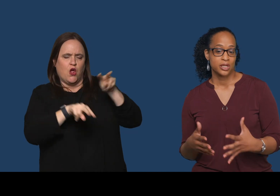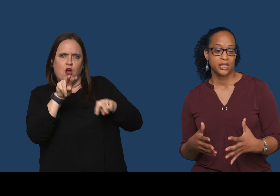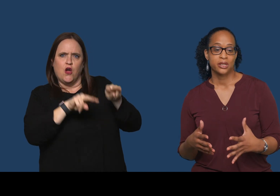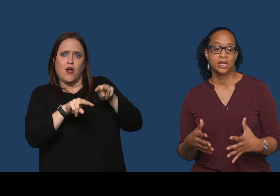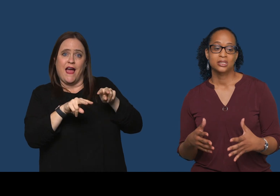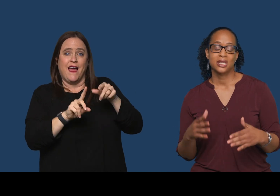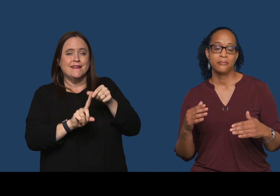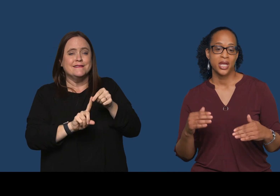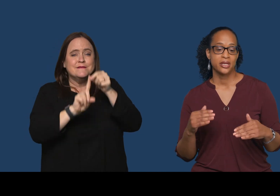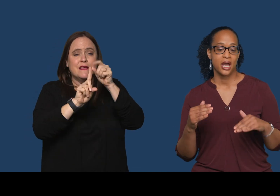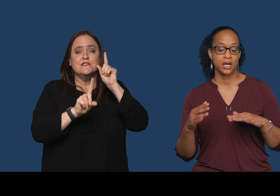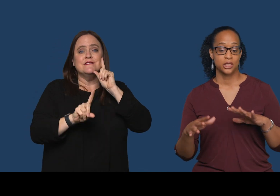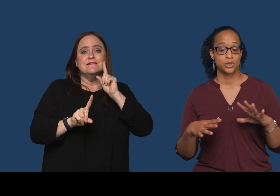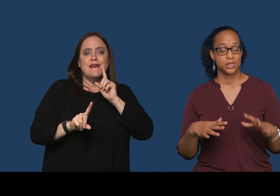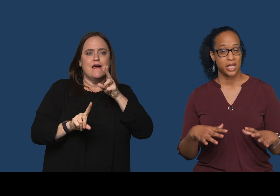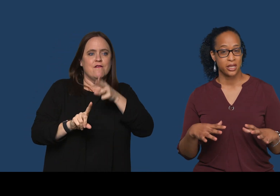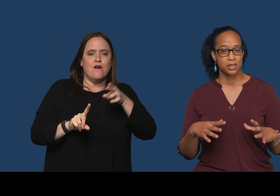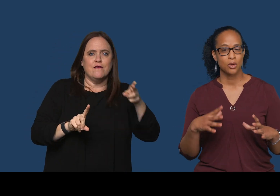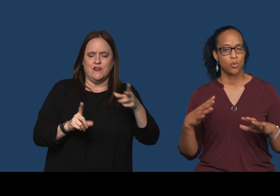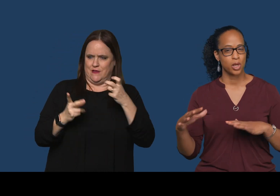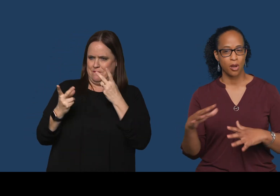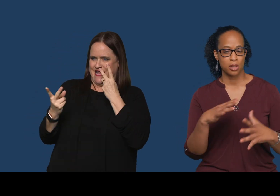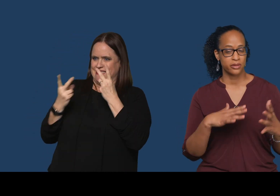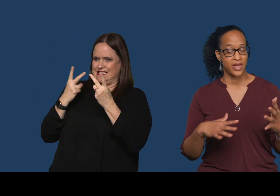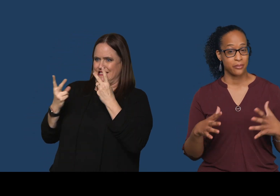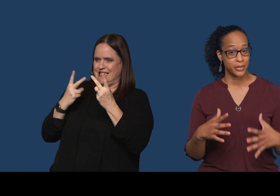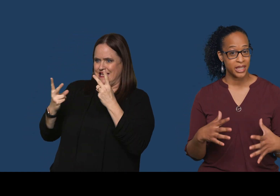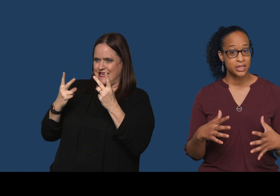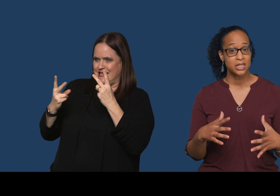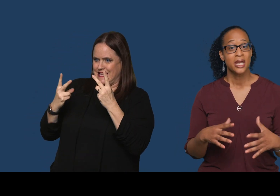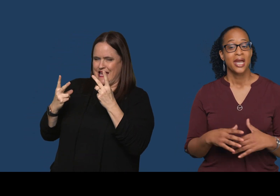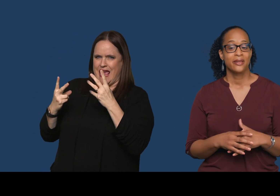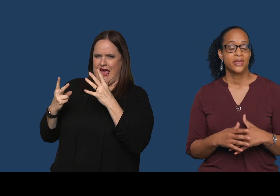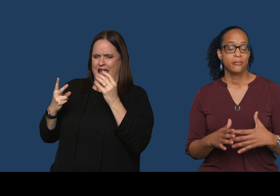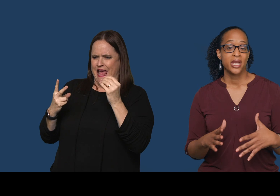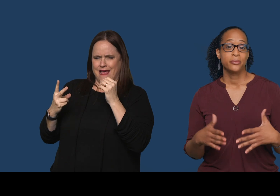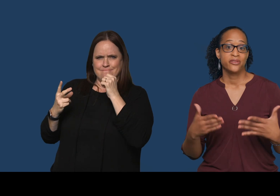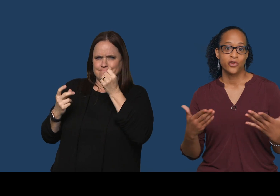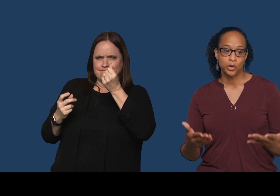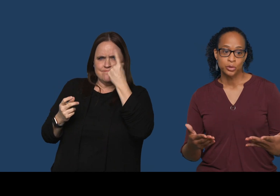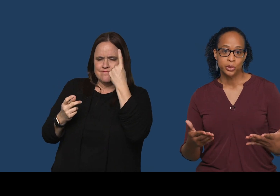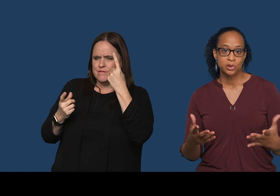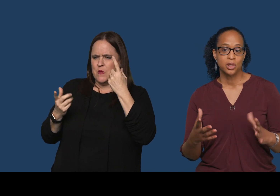of hearing because they may not understand what all of that means and they may be vulnerable